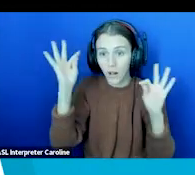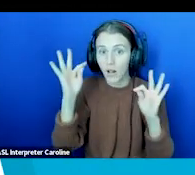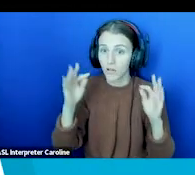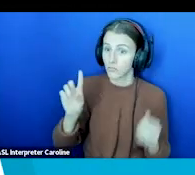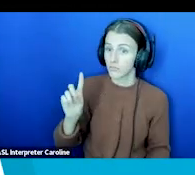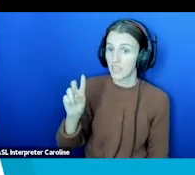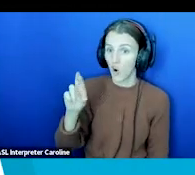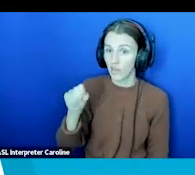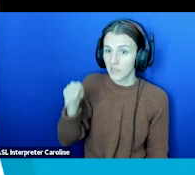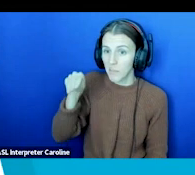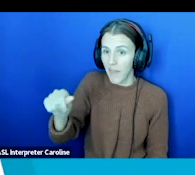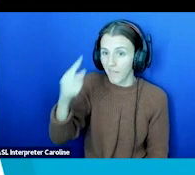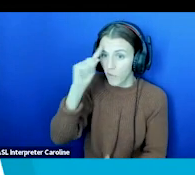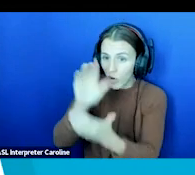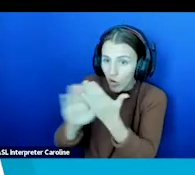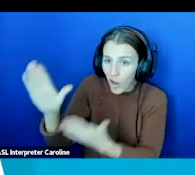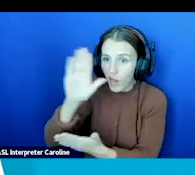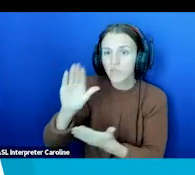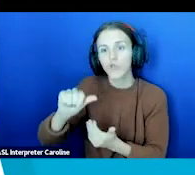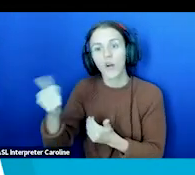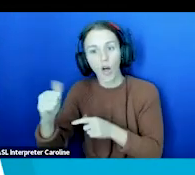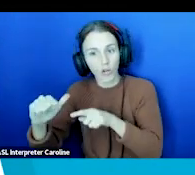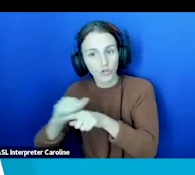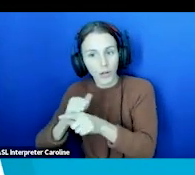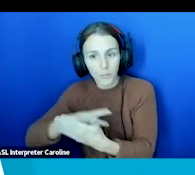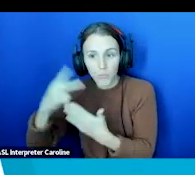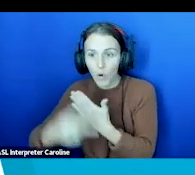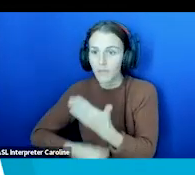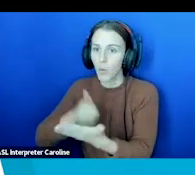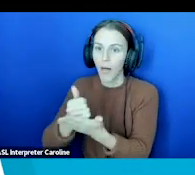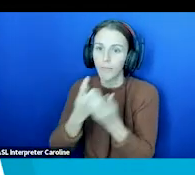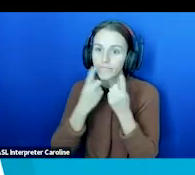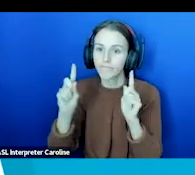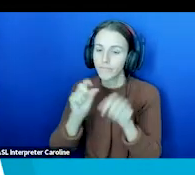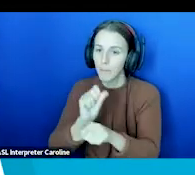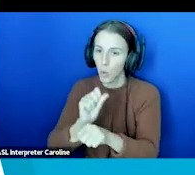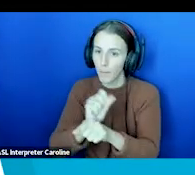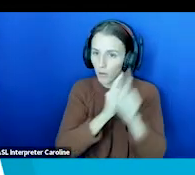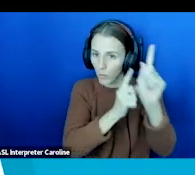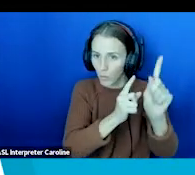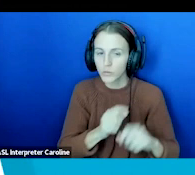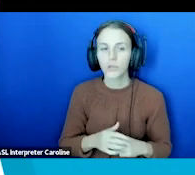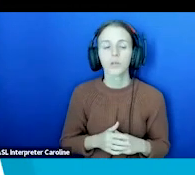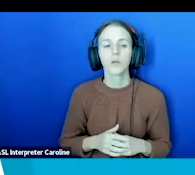TOOLS OR LICENSE FEE. AND ONE THAT THE CLIENTS ARE NOT